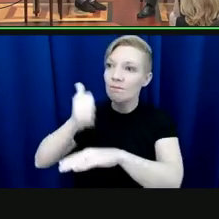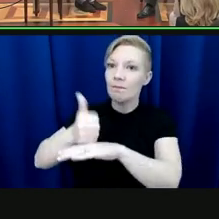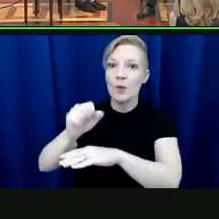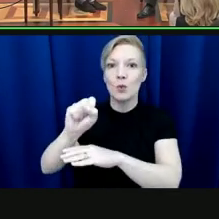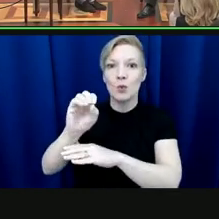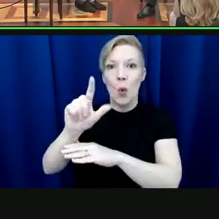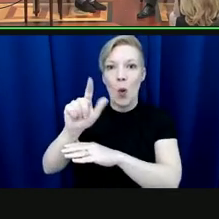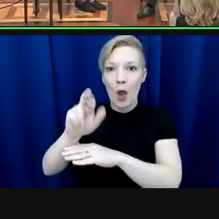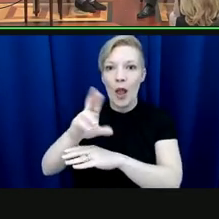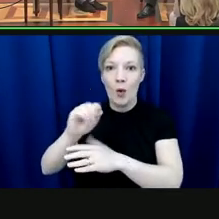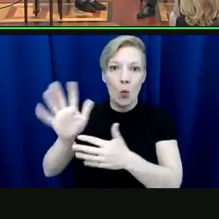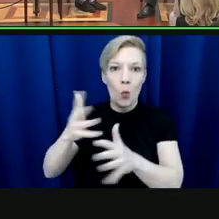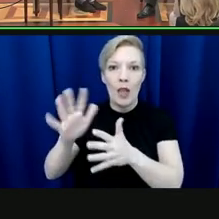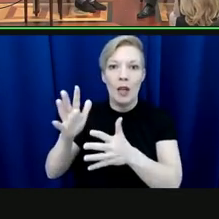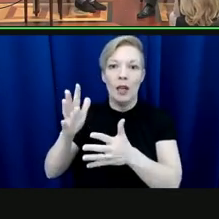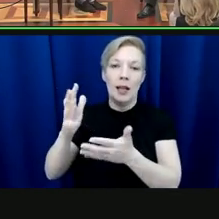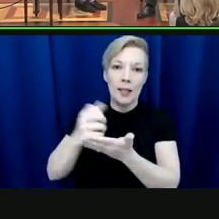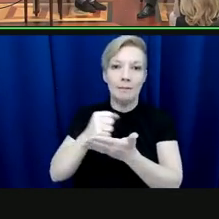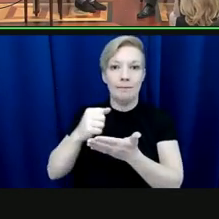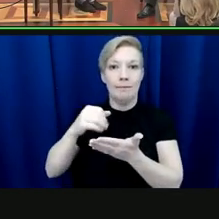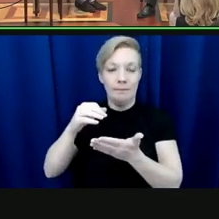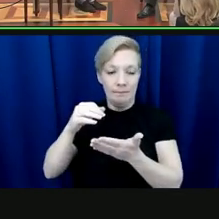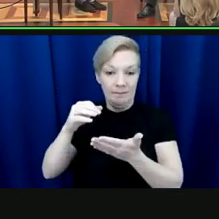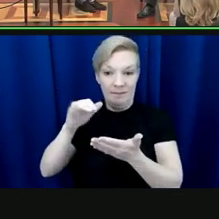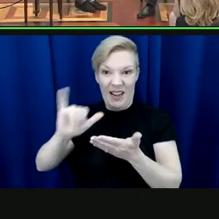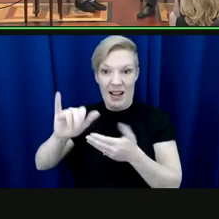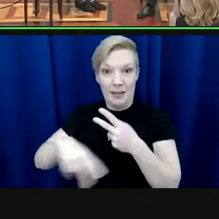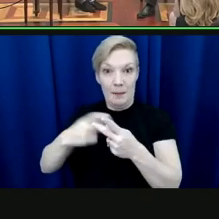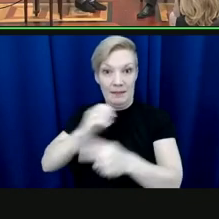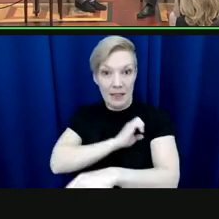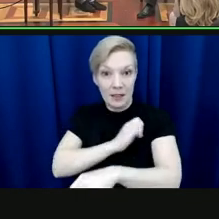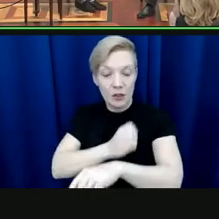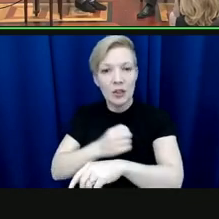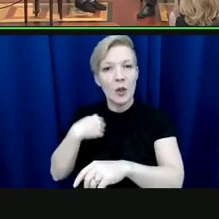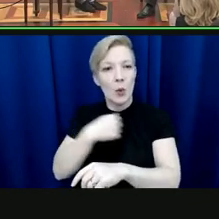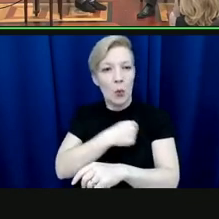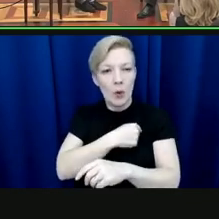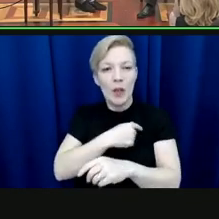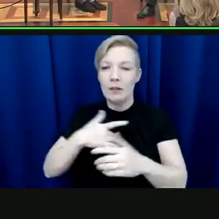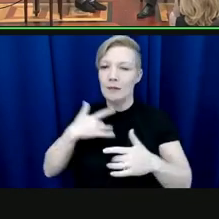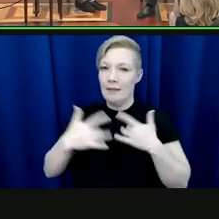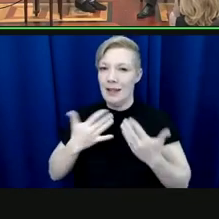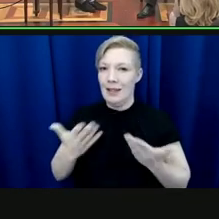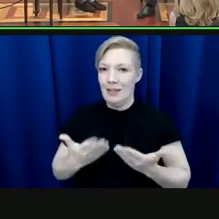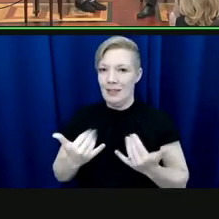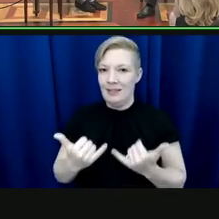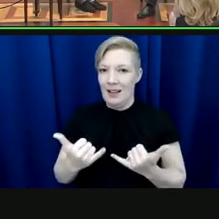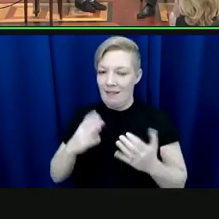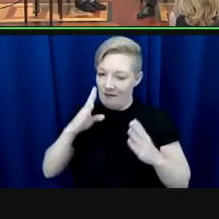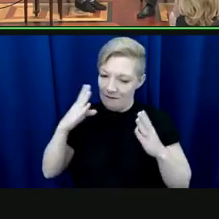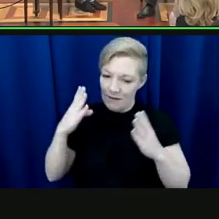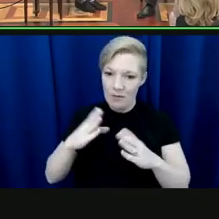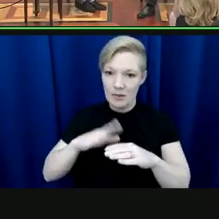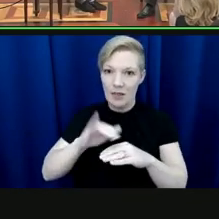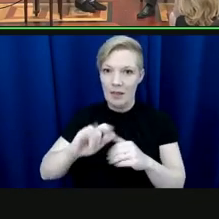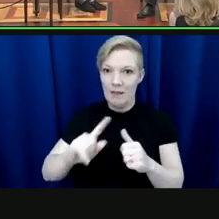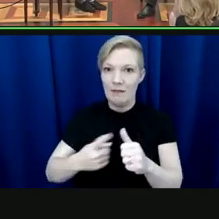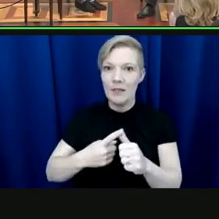to combat the first series of records. So we're excited here today to focus on that first series of records